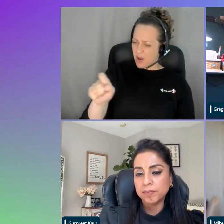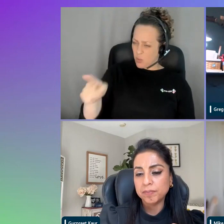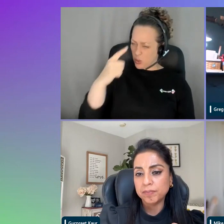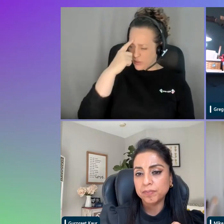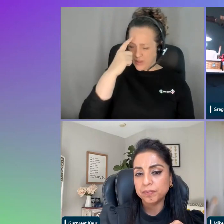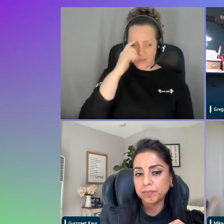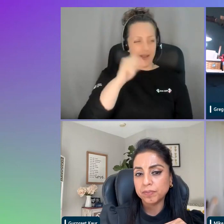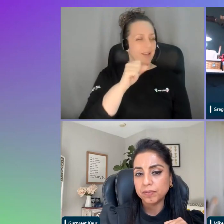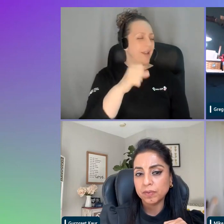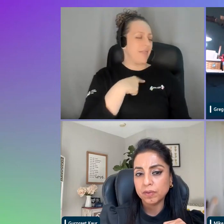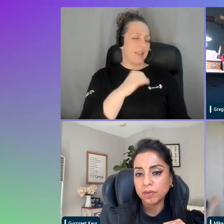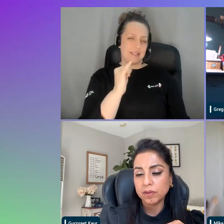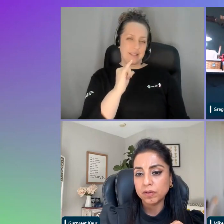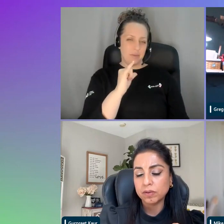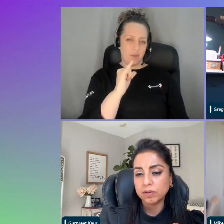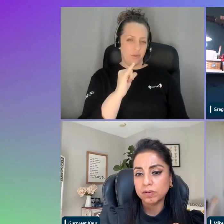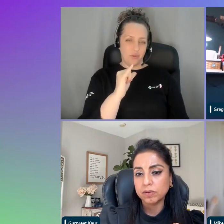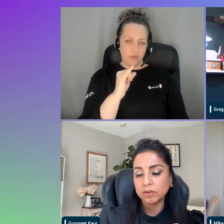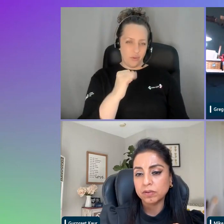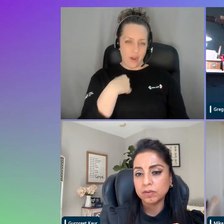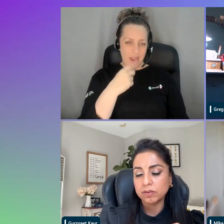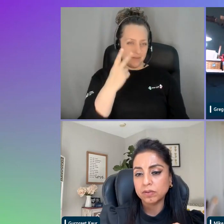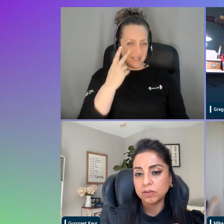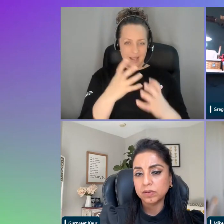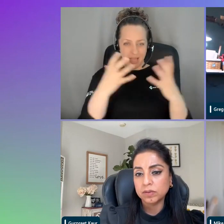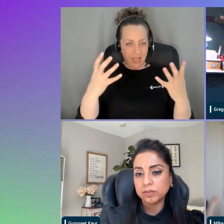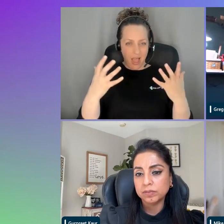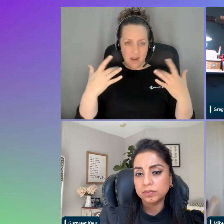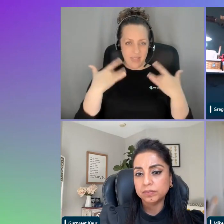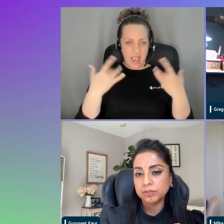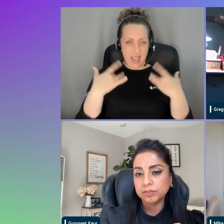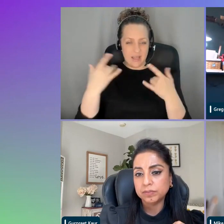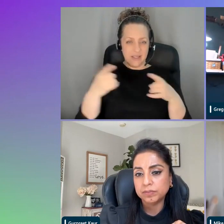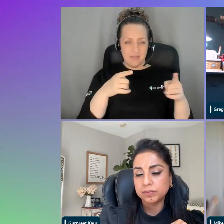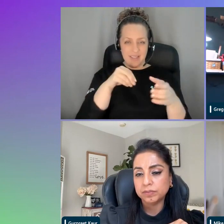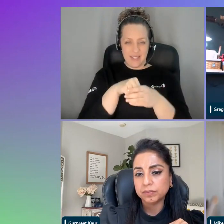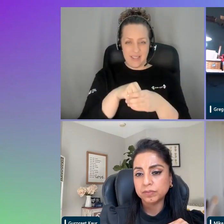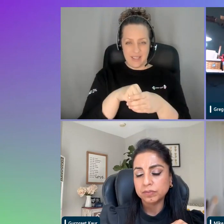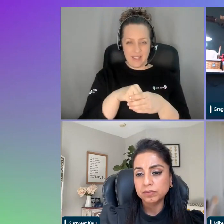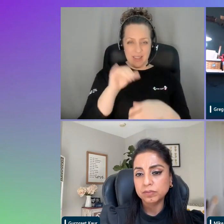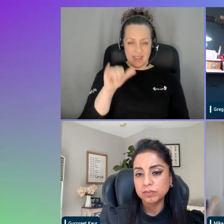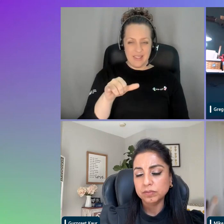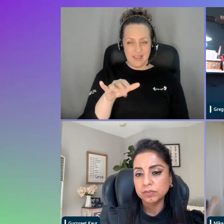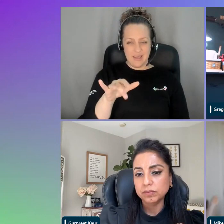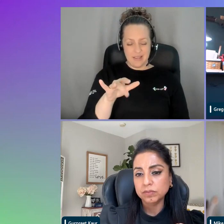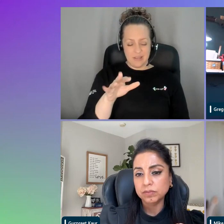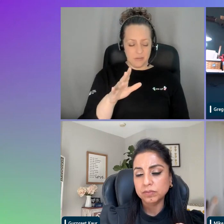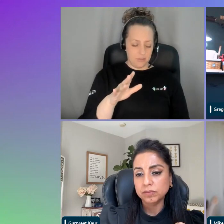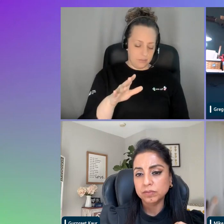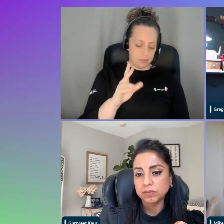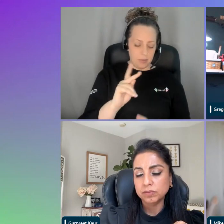Yeah, I think that's pretty similar. I've seen, uh, a lot of the activity in the sort of when people are posting these roles